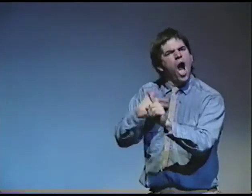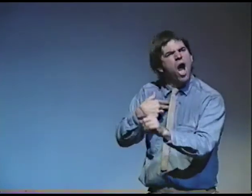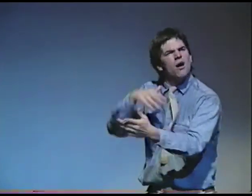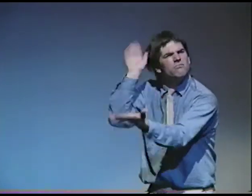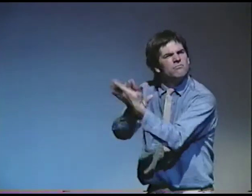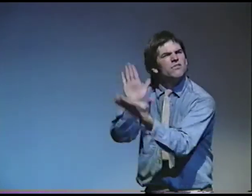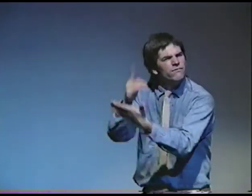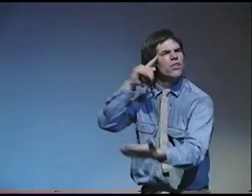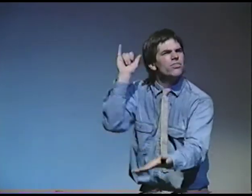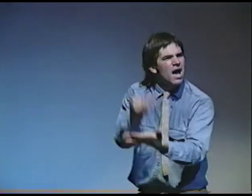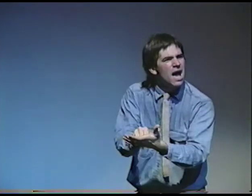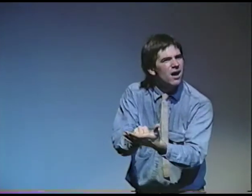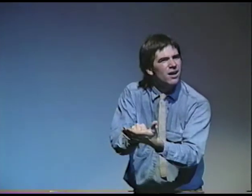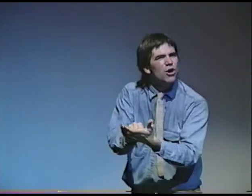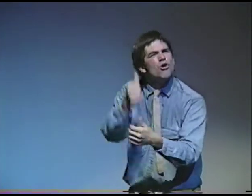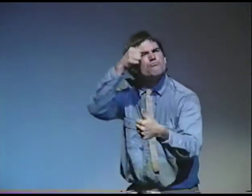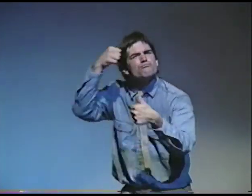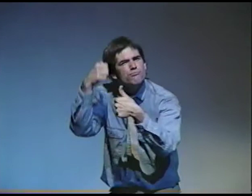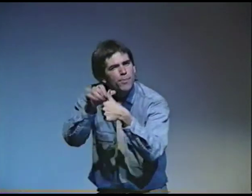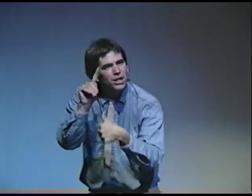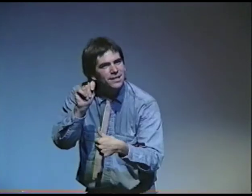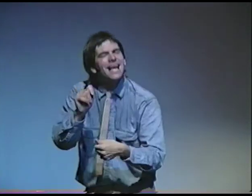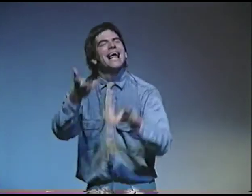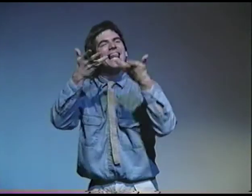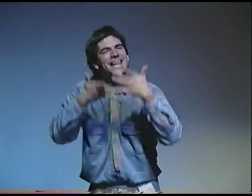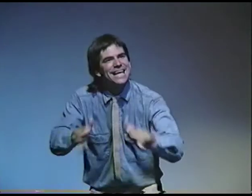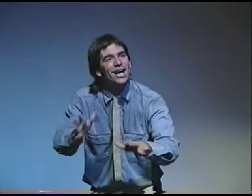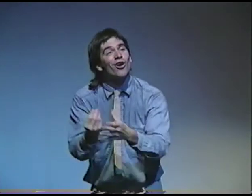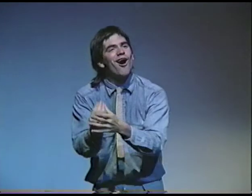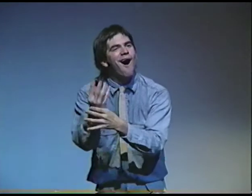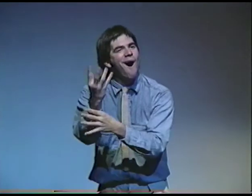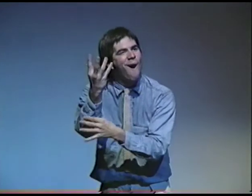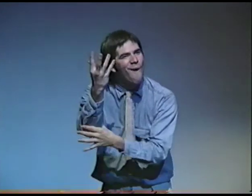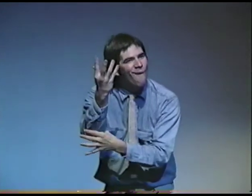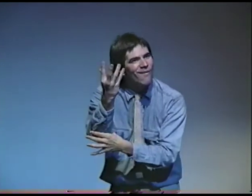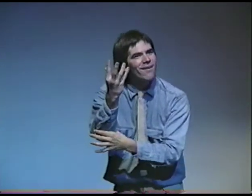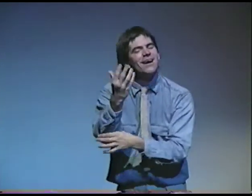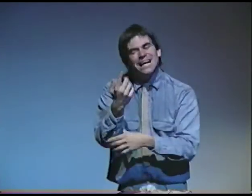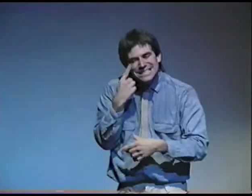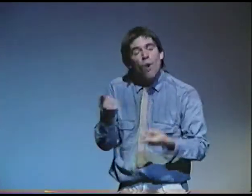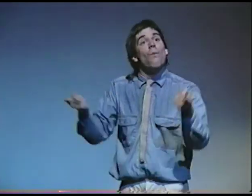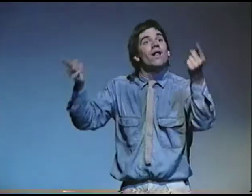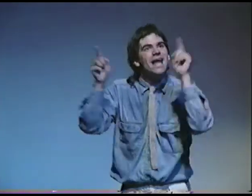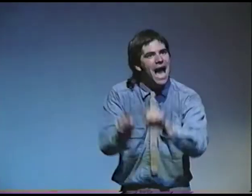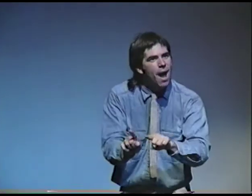And they have different values. And I really look up to that. Let it grow.